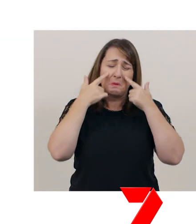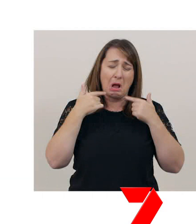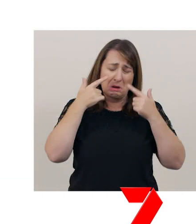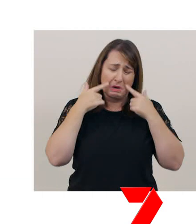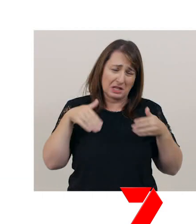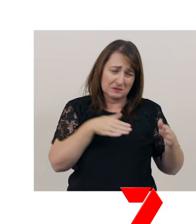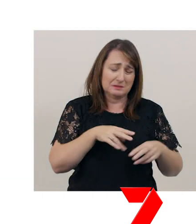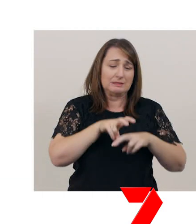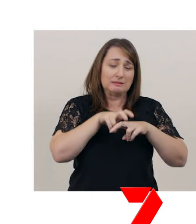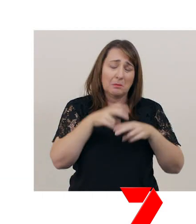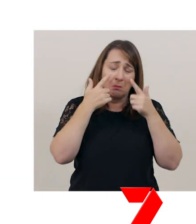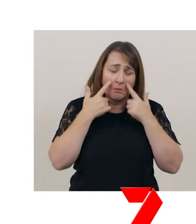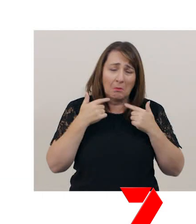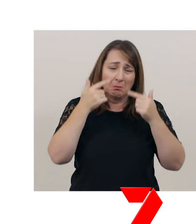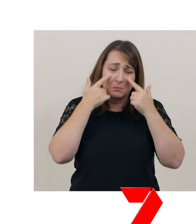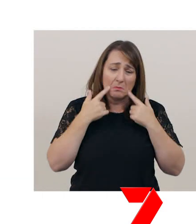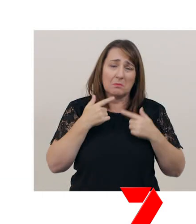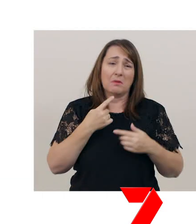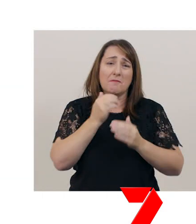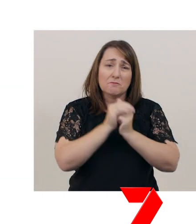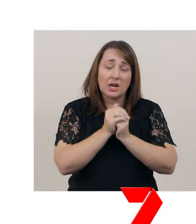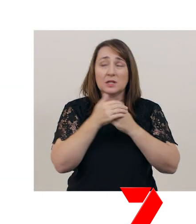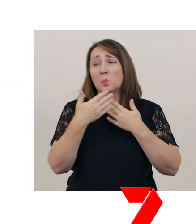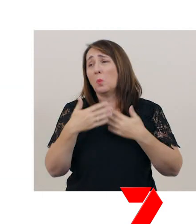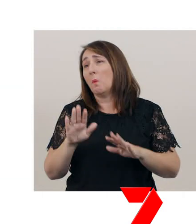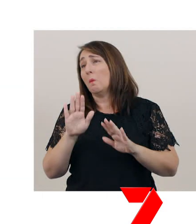As she sat weeping for her only friend, a gentle old man,